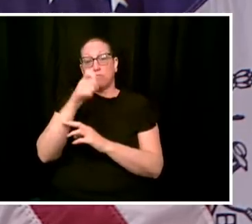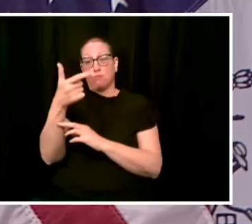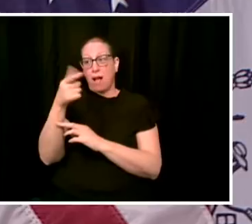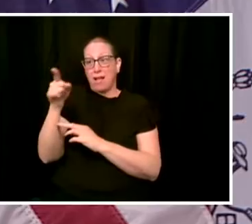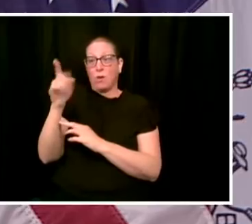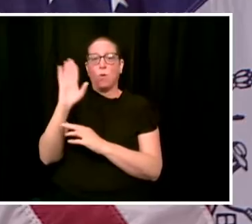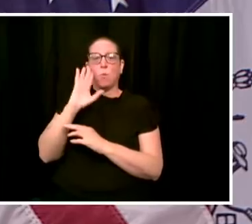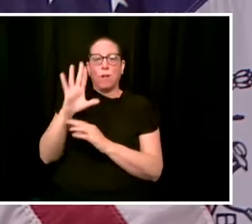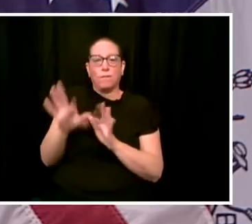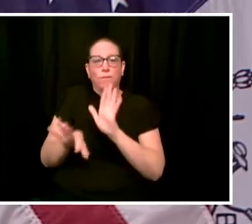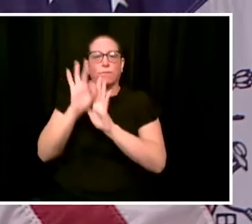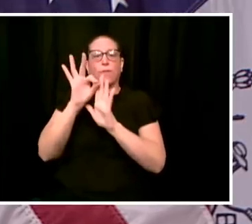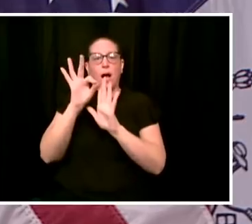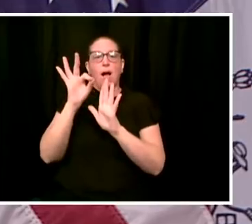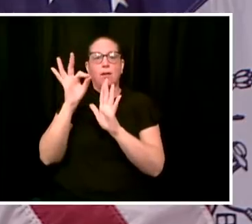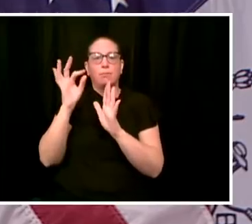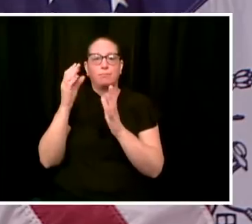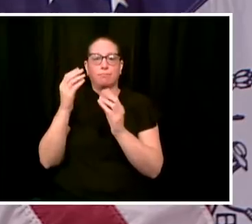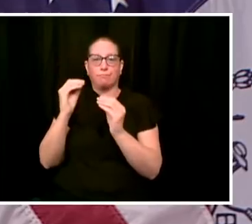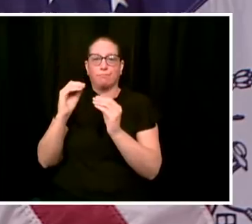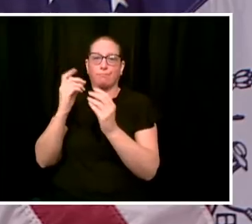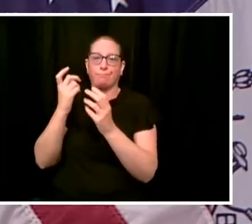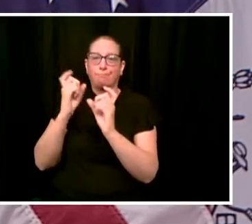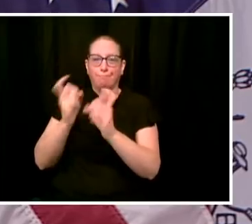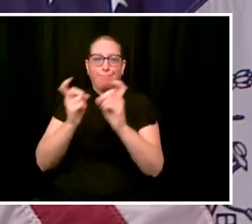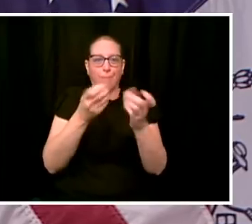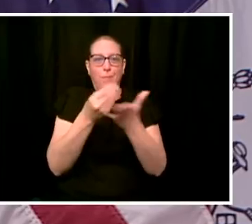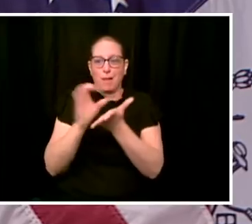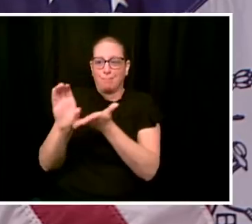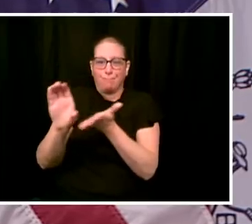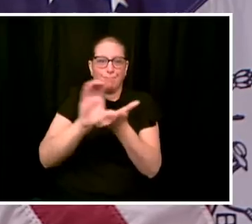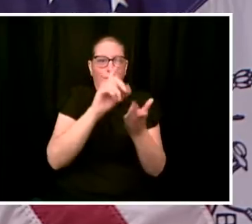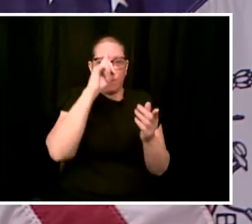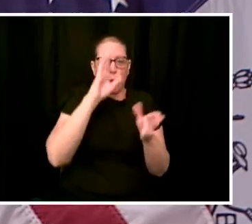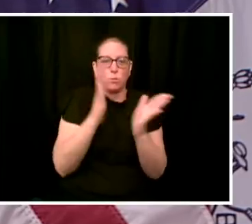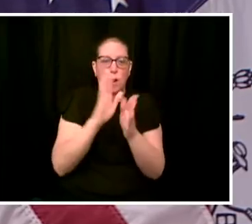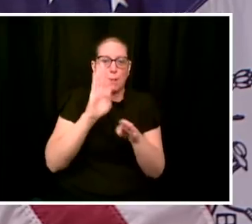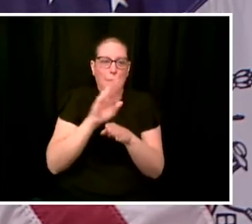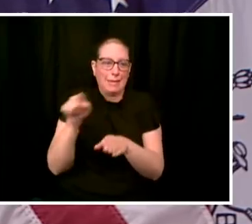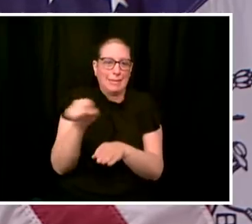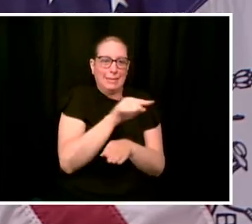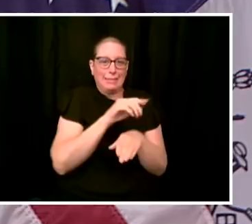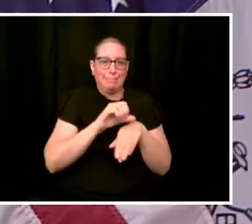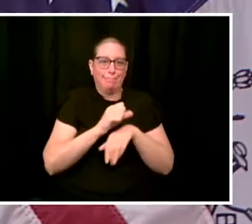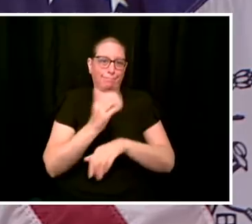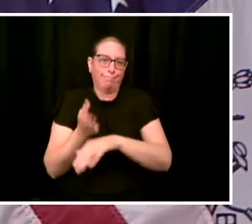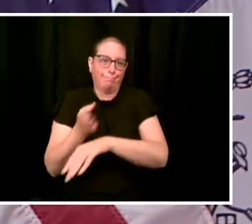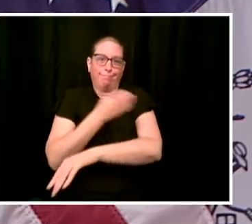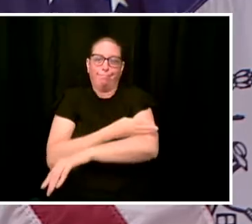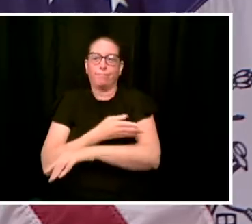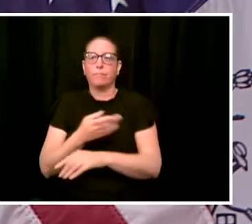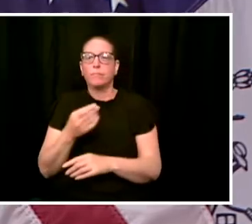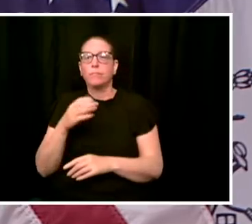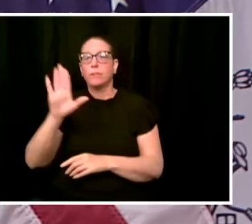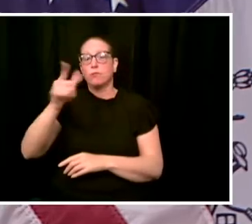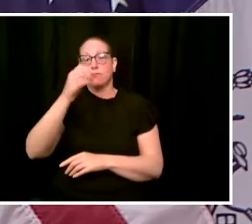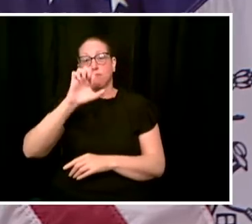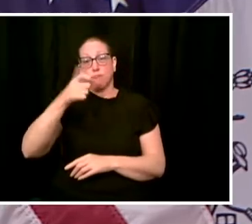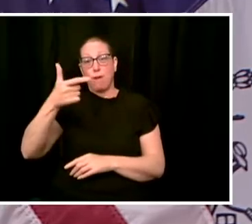AND FROM A PHIL TLOPIC WORLD.